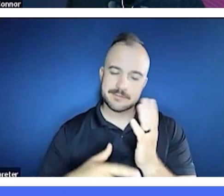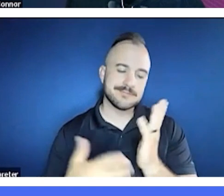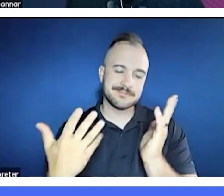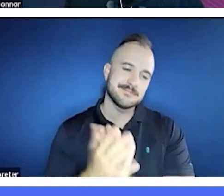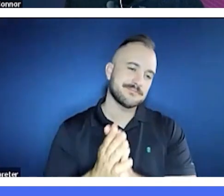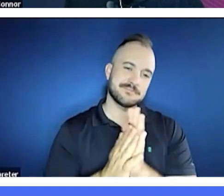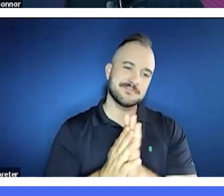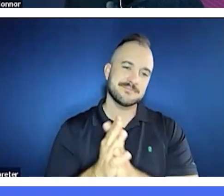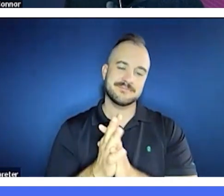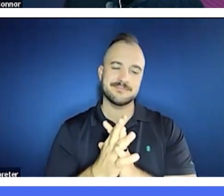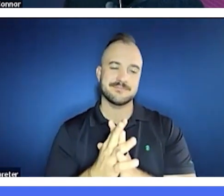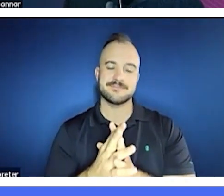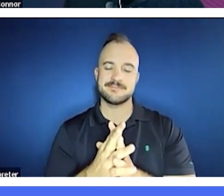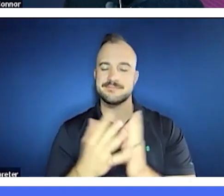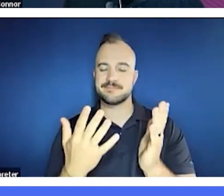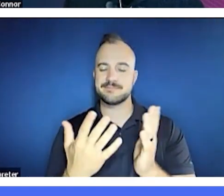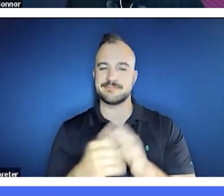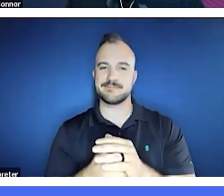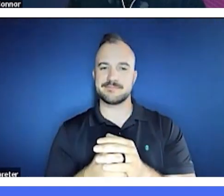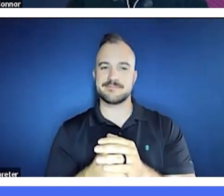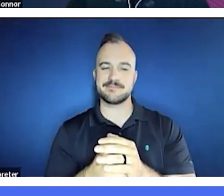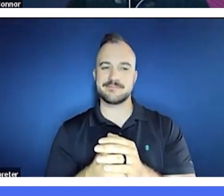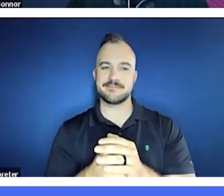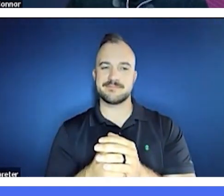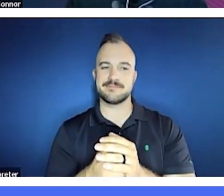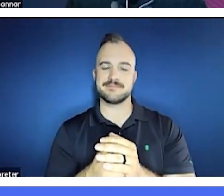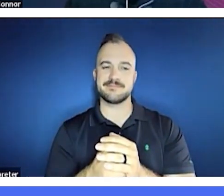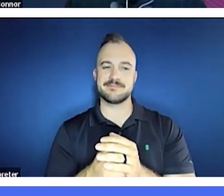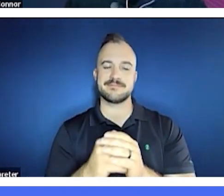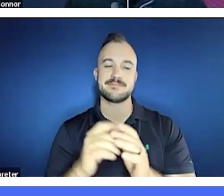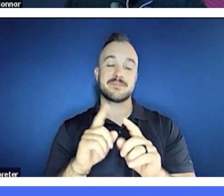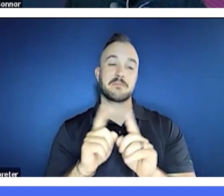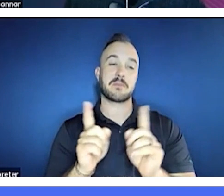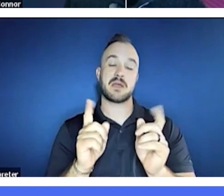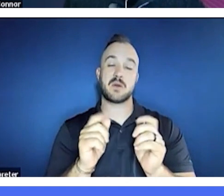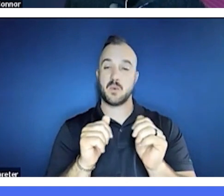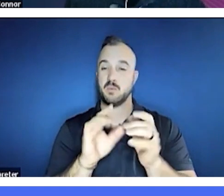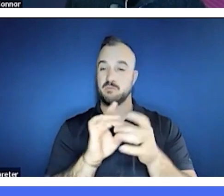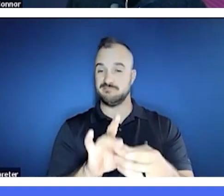We don't have to worry about people's lives in danger. We can challenge you with what is the practical application